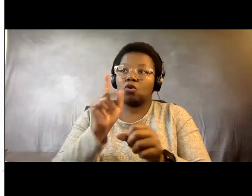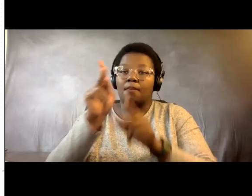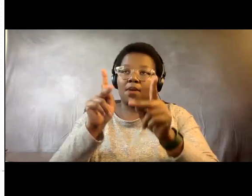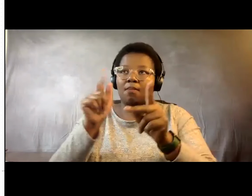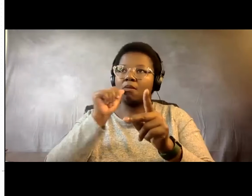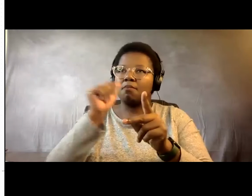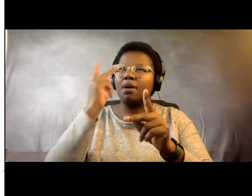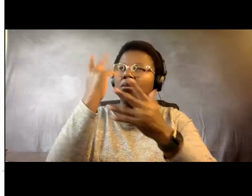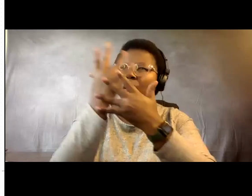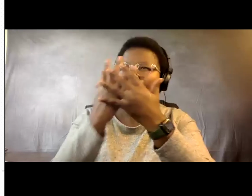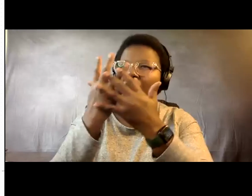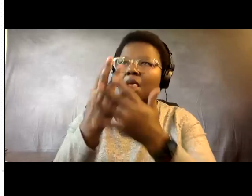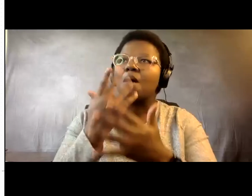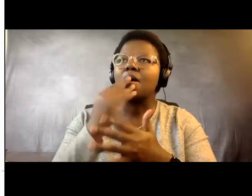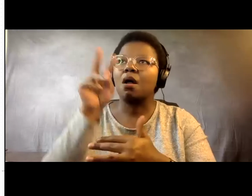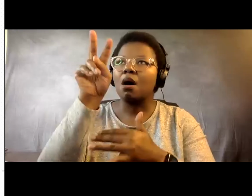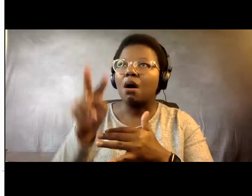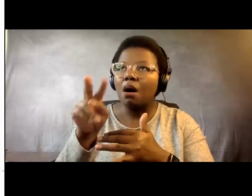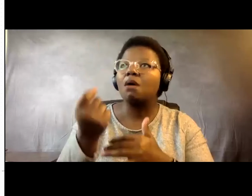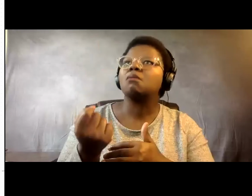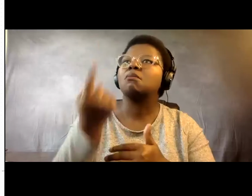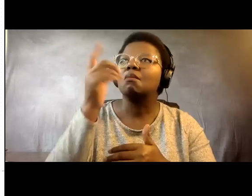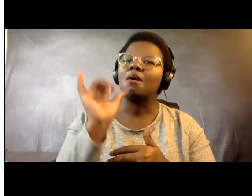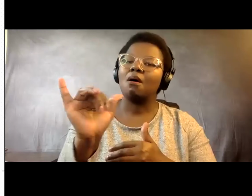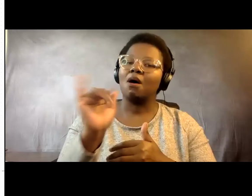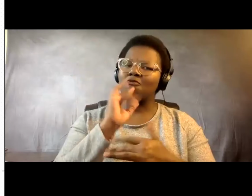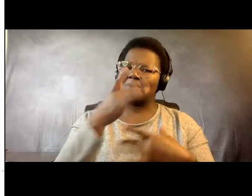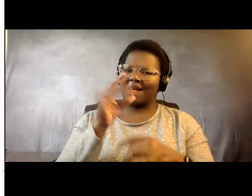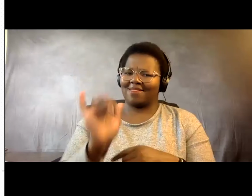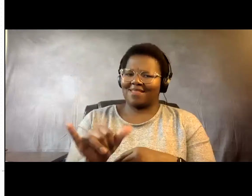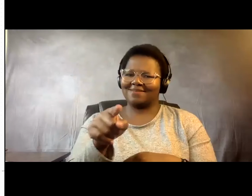the information. And I really really like the way she does that because it's quite elegant